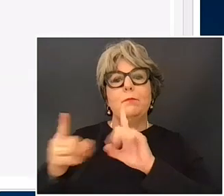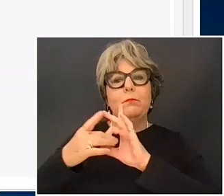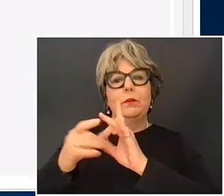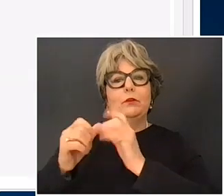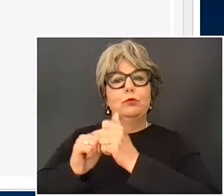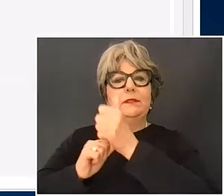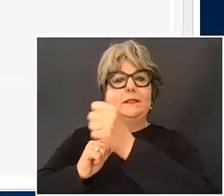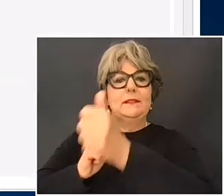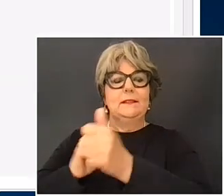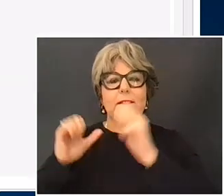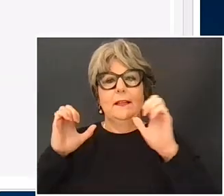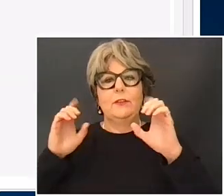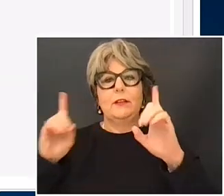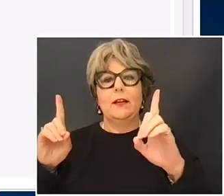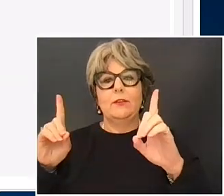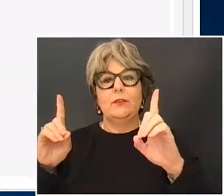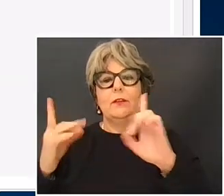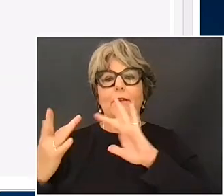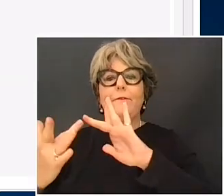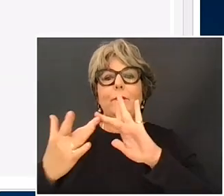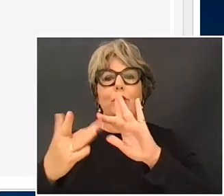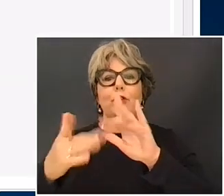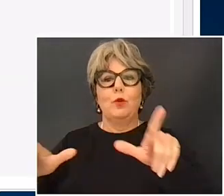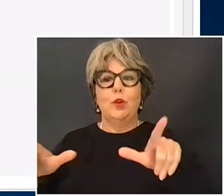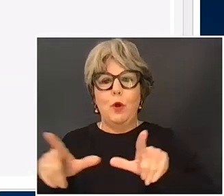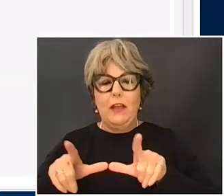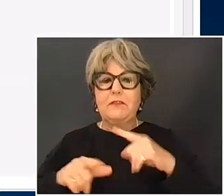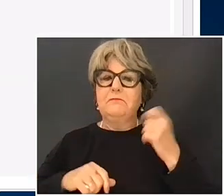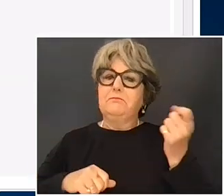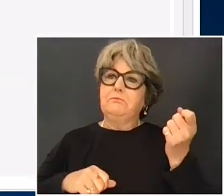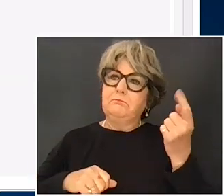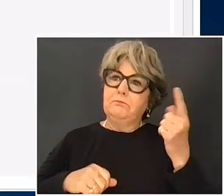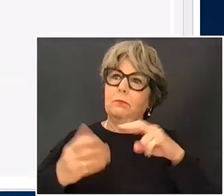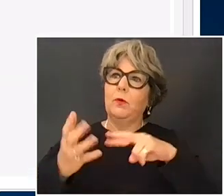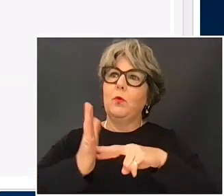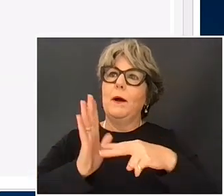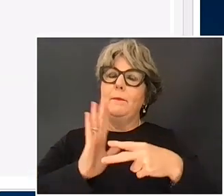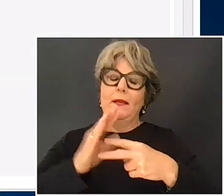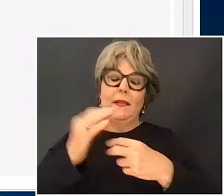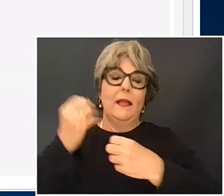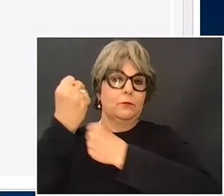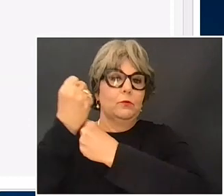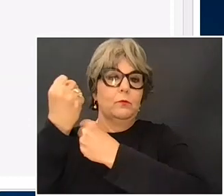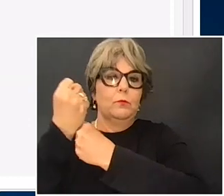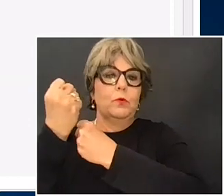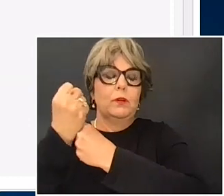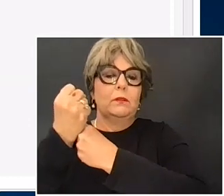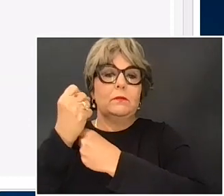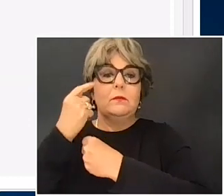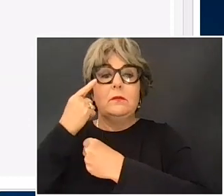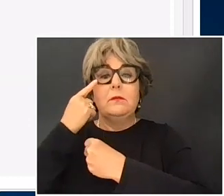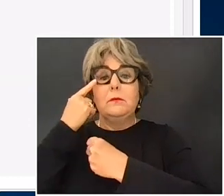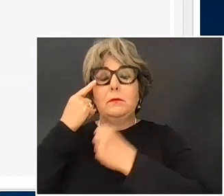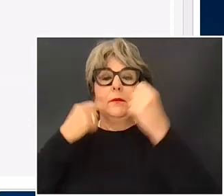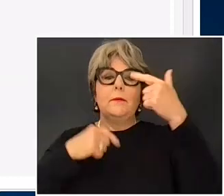virtual locations, which I understood to be and supported. Because it seemed- I thought that the